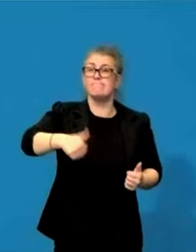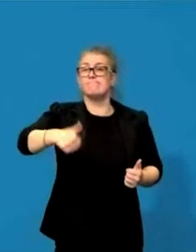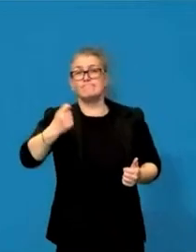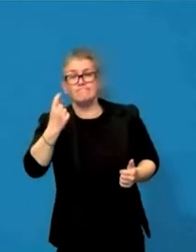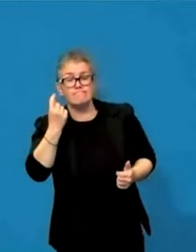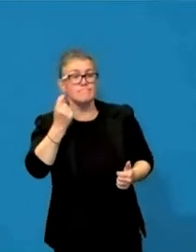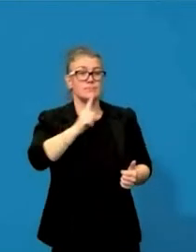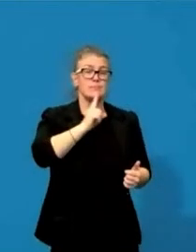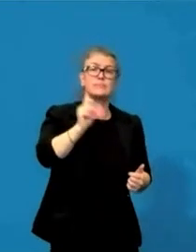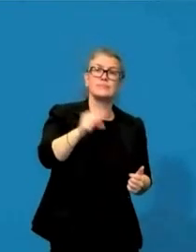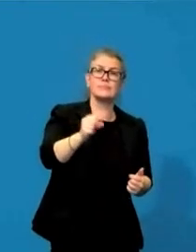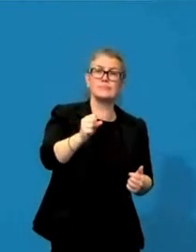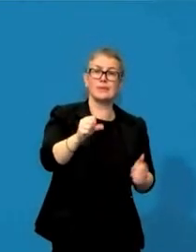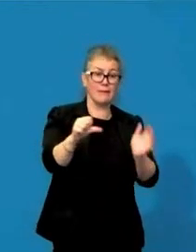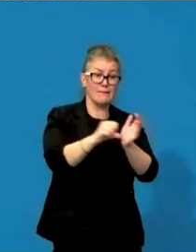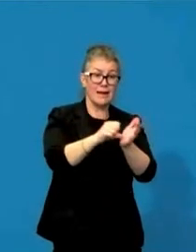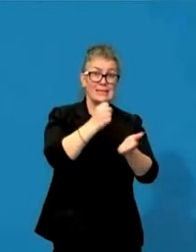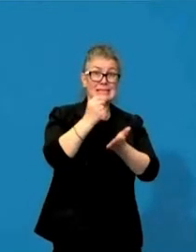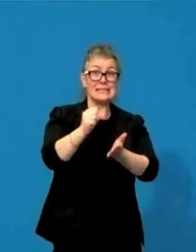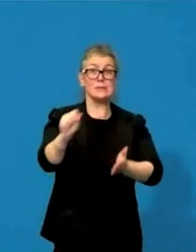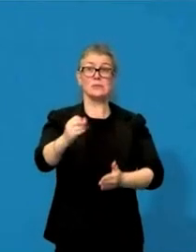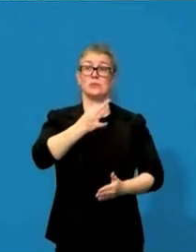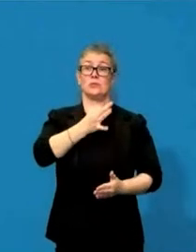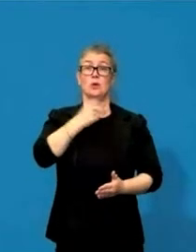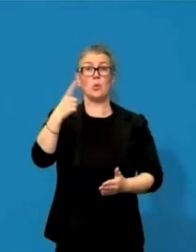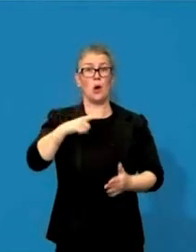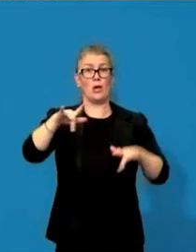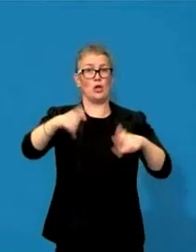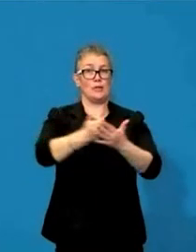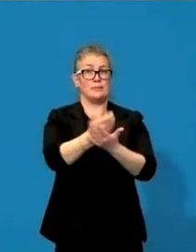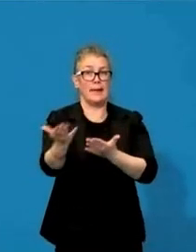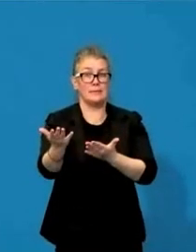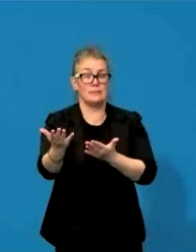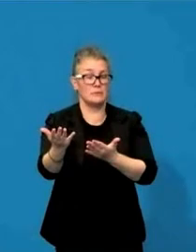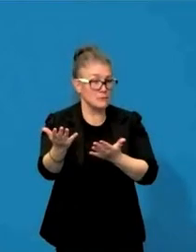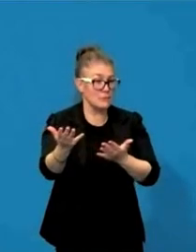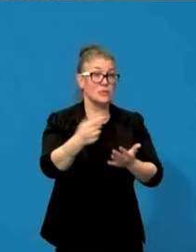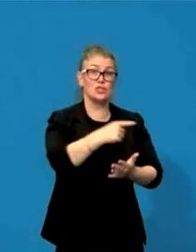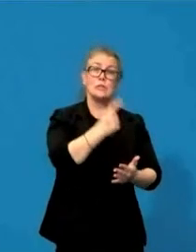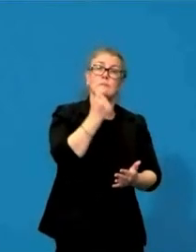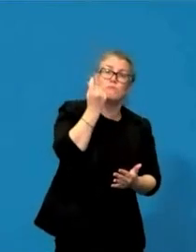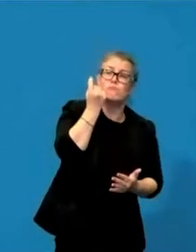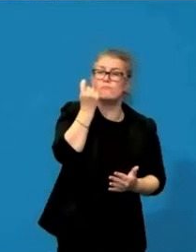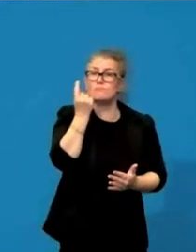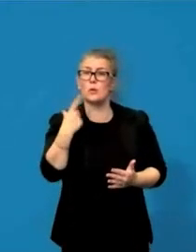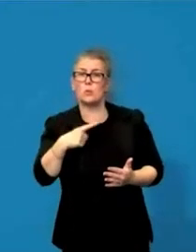this funding is under threat because you haven't used it. And she was understanding of that because, obviously, she was quite experienced.